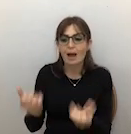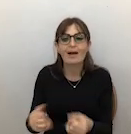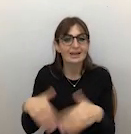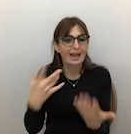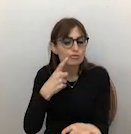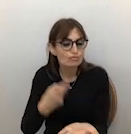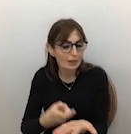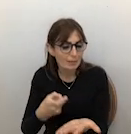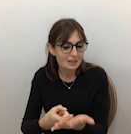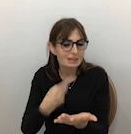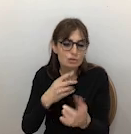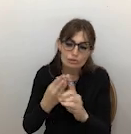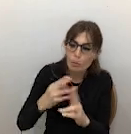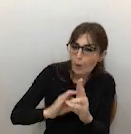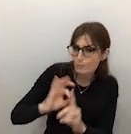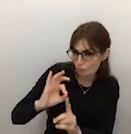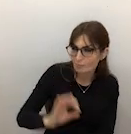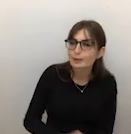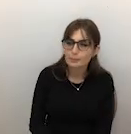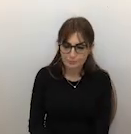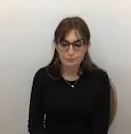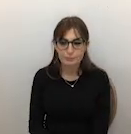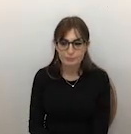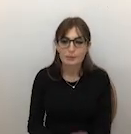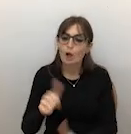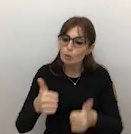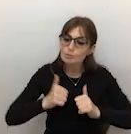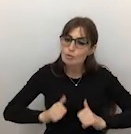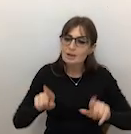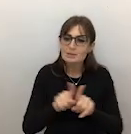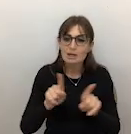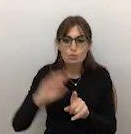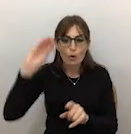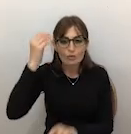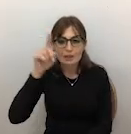and any recommendations for improvement. A good governance practise is for the committee members